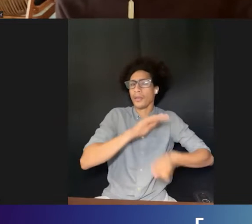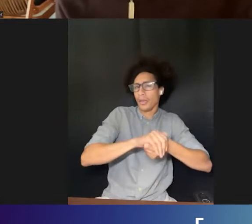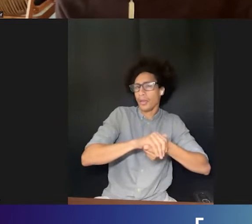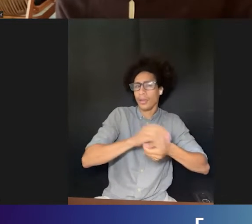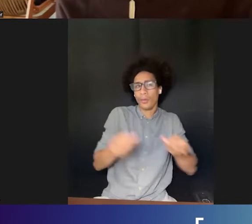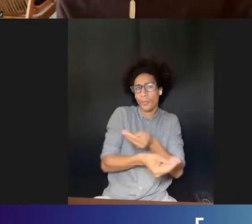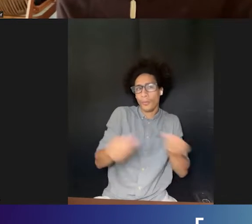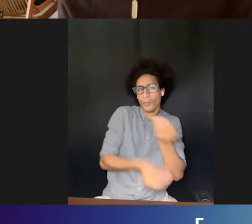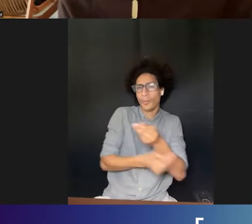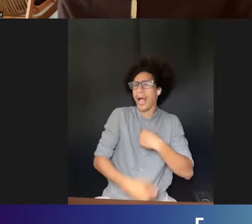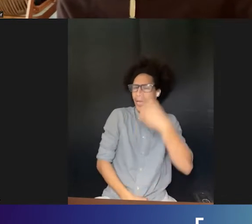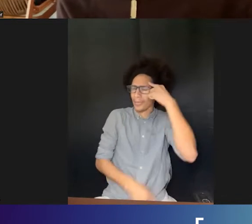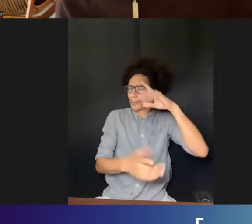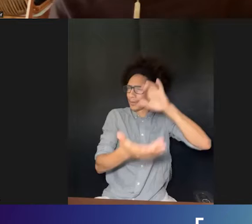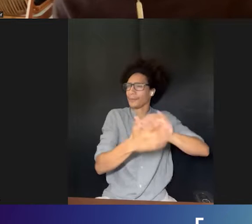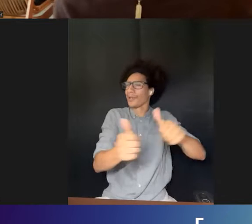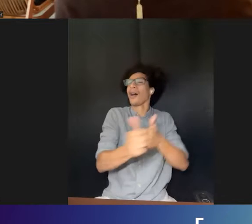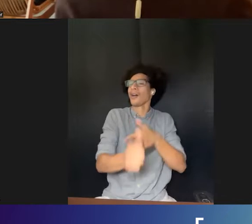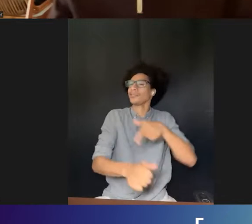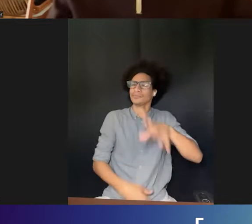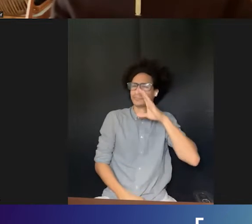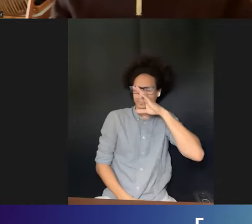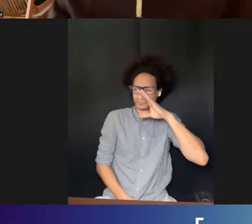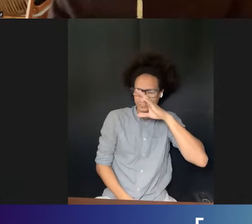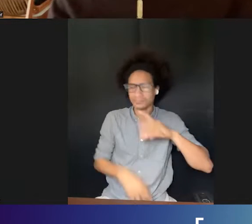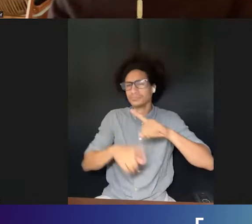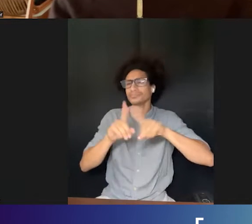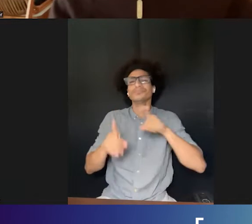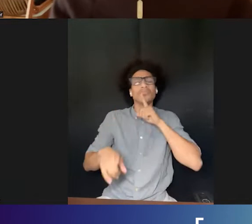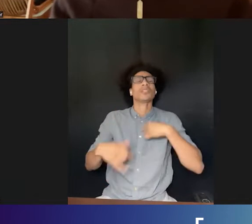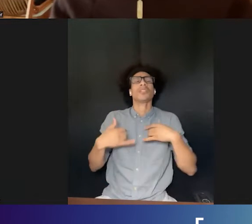someone who, you know, or finding the team to be able to push it in certain ways.